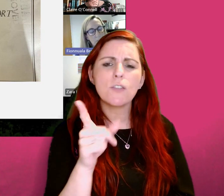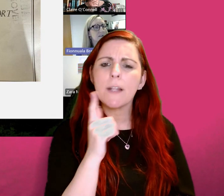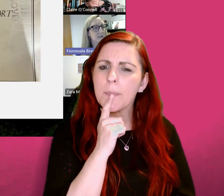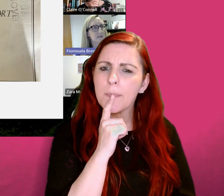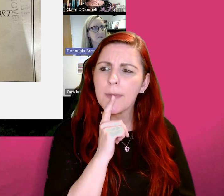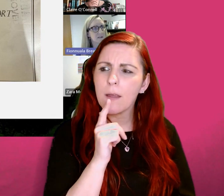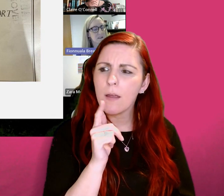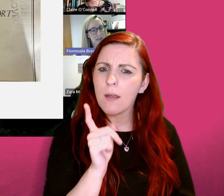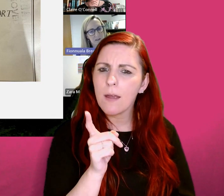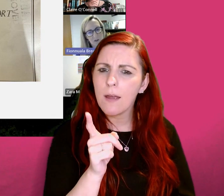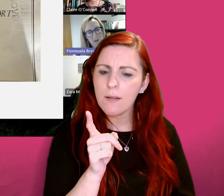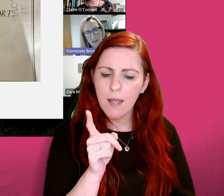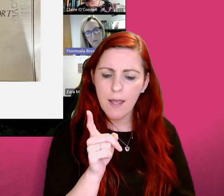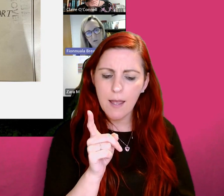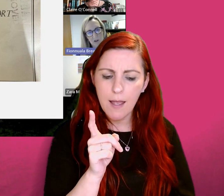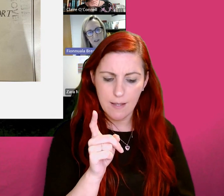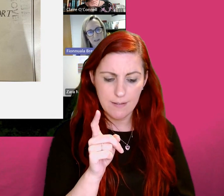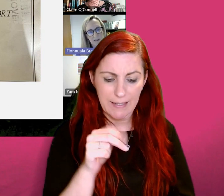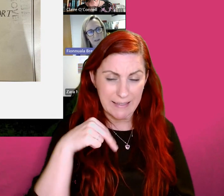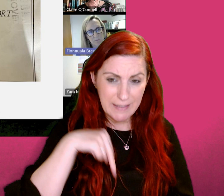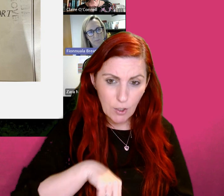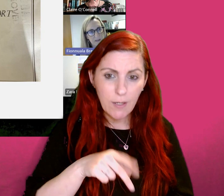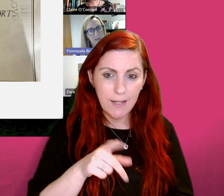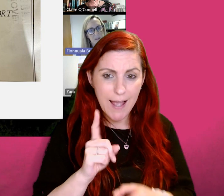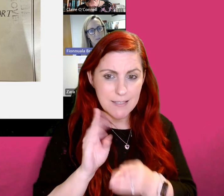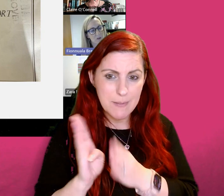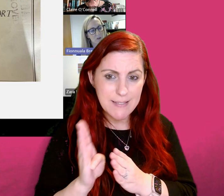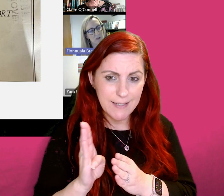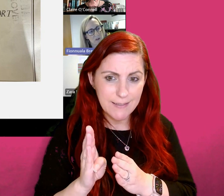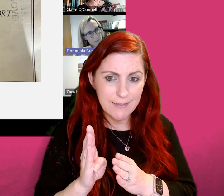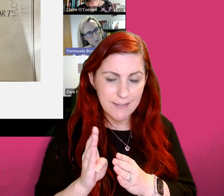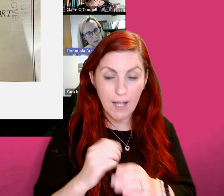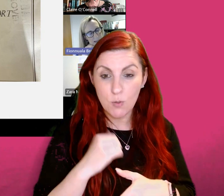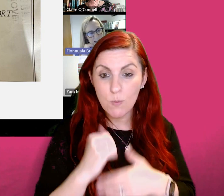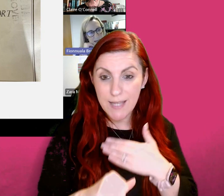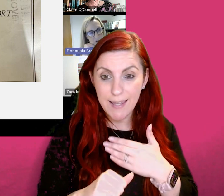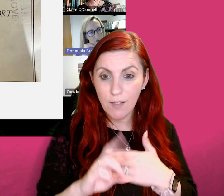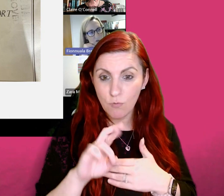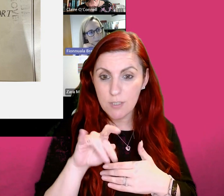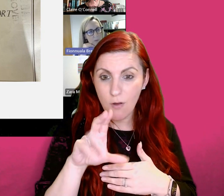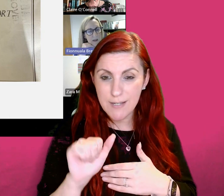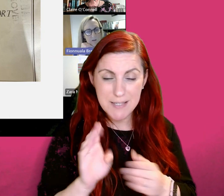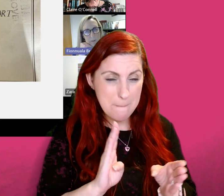as busy as it is today so today the retunda is the busiest maternity hospital in Europe we have